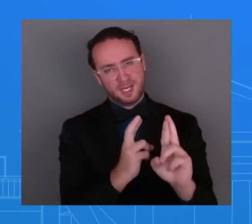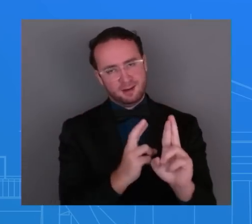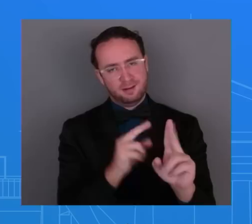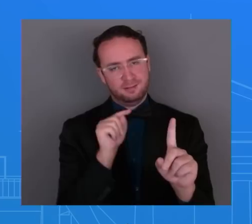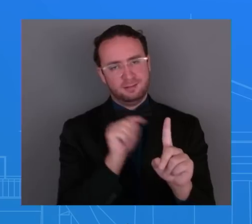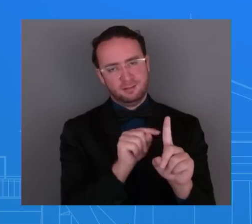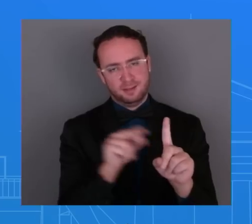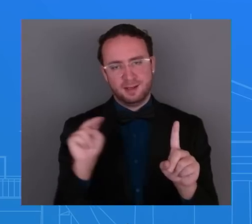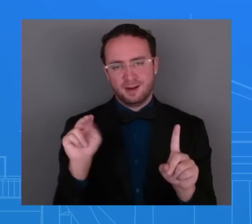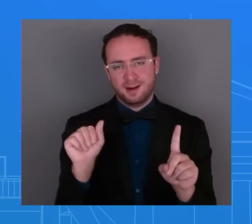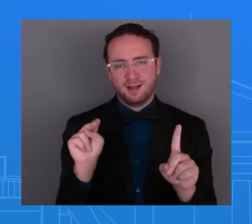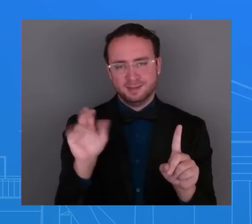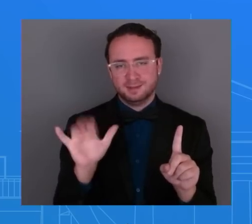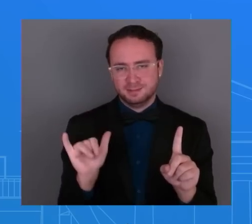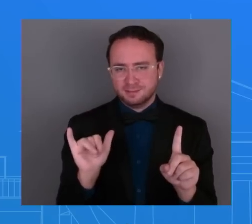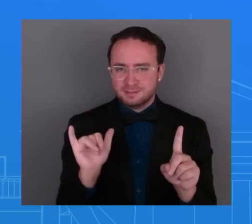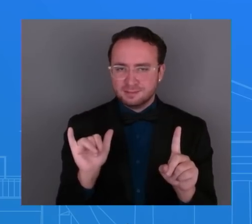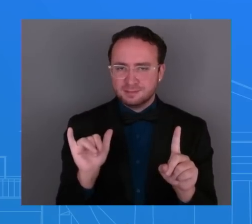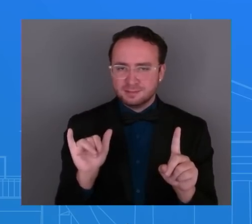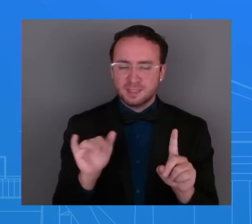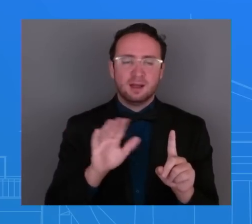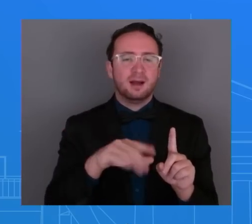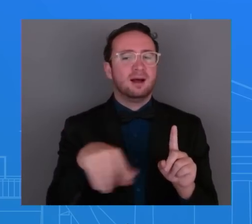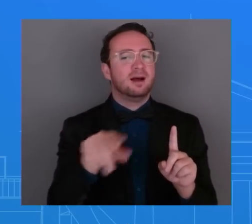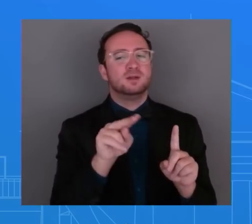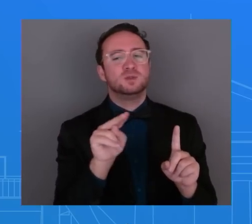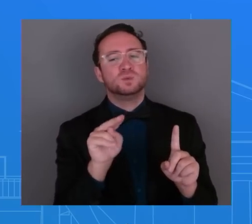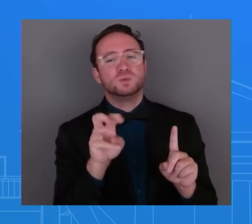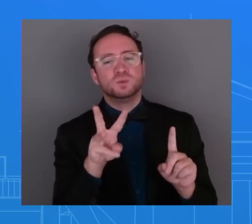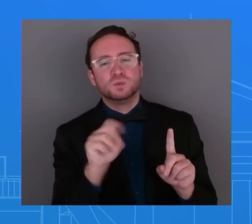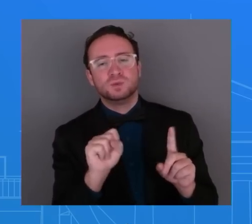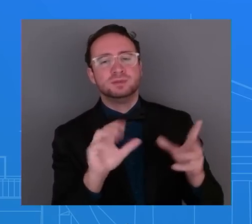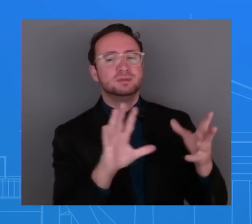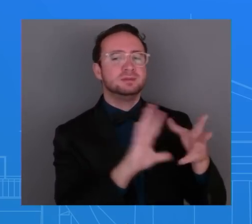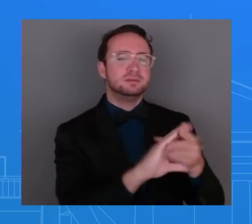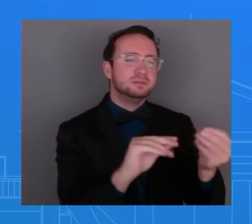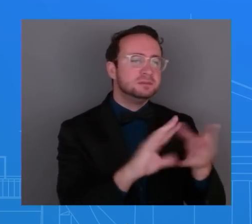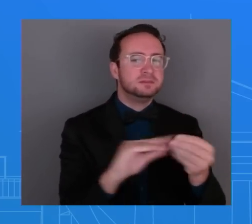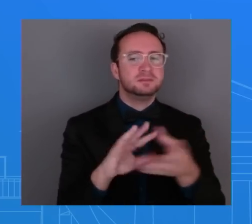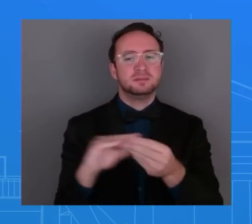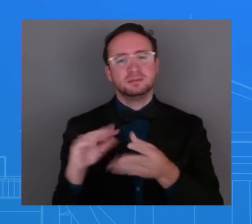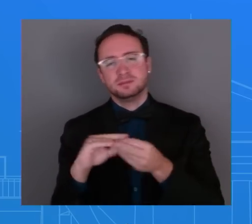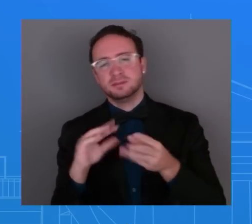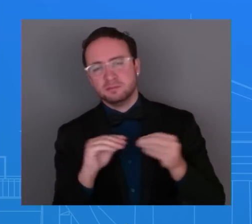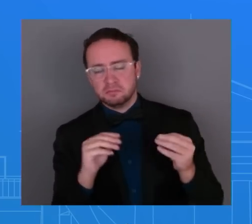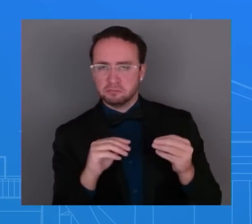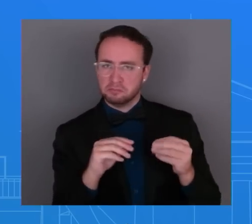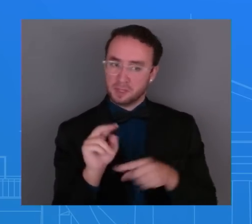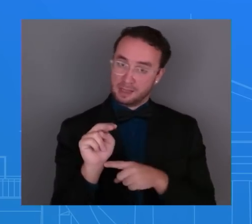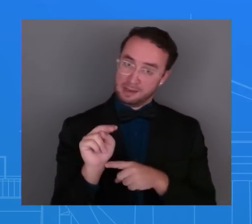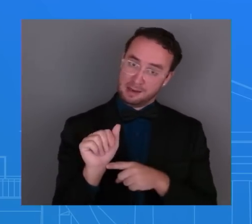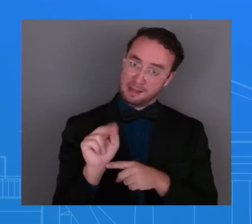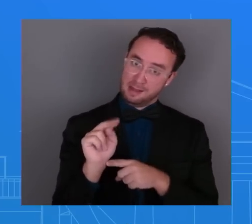"among the top few" to have served in this office. And I think that says a lot coming from the former speaker.